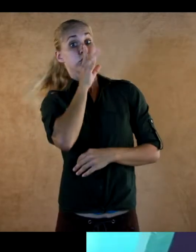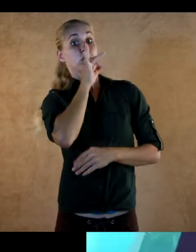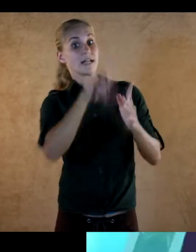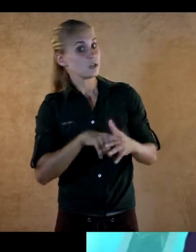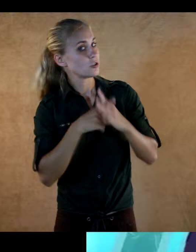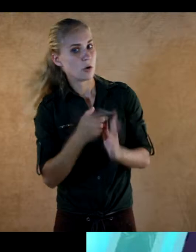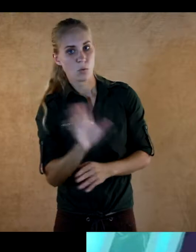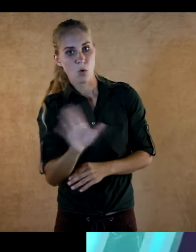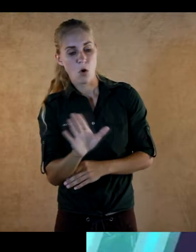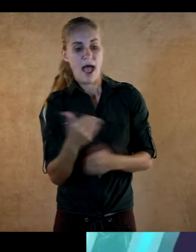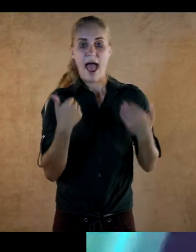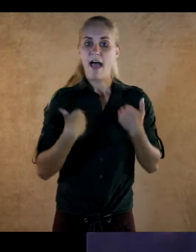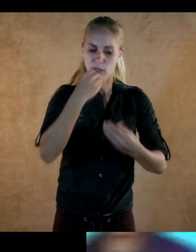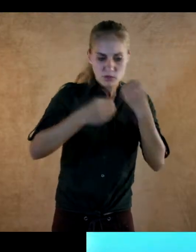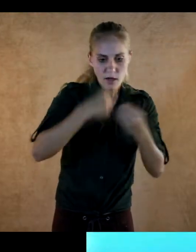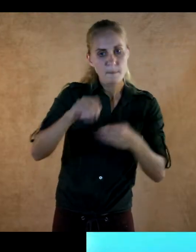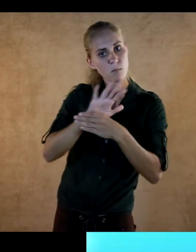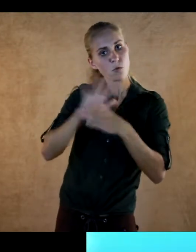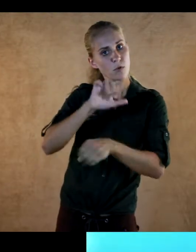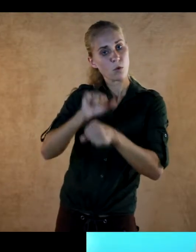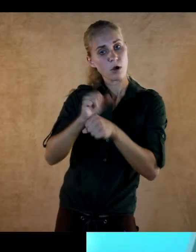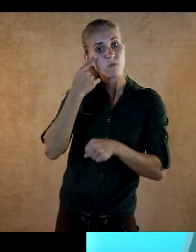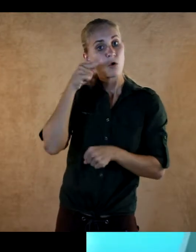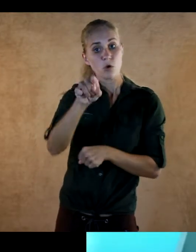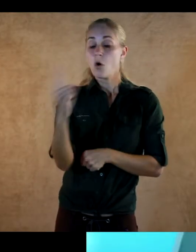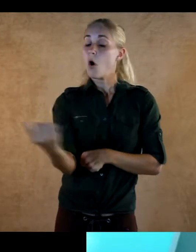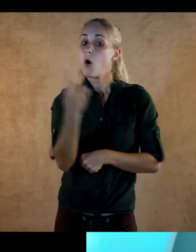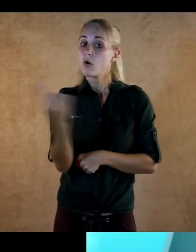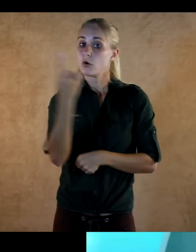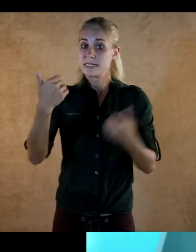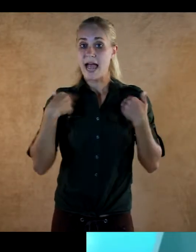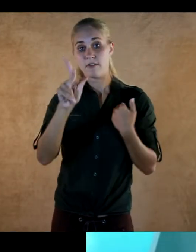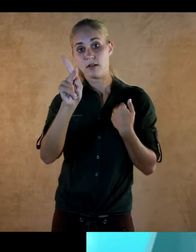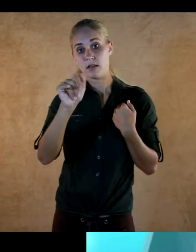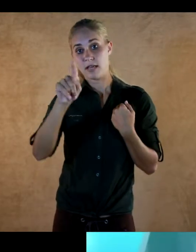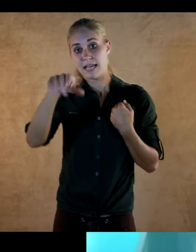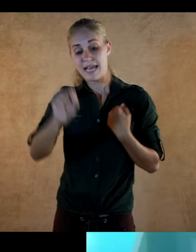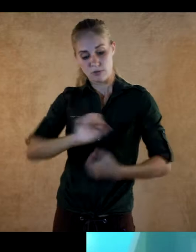Let the product sampling and video do the work. Always have Transformation Kits and Party Packs stacked in the front of your room